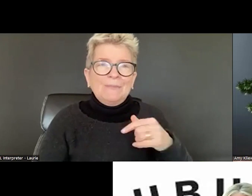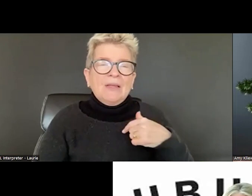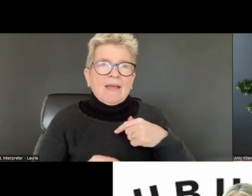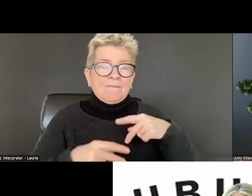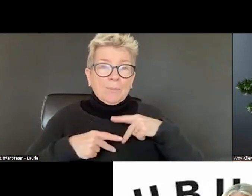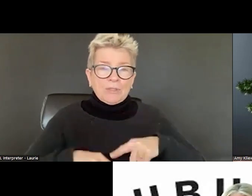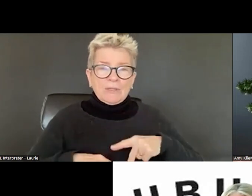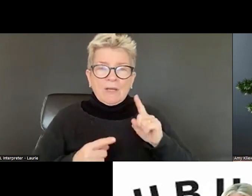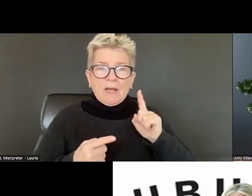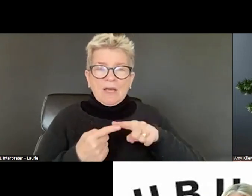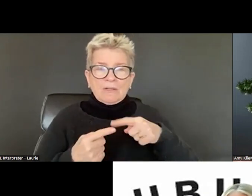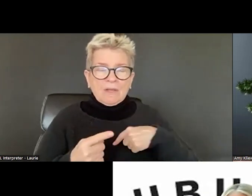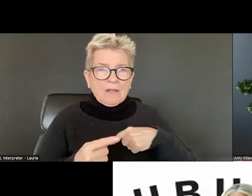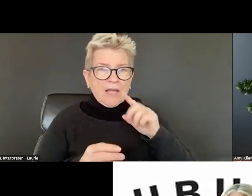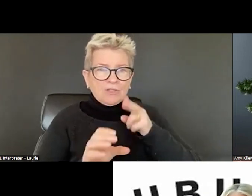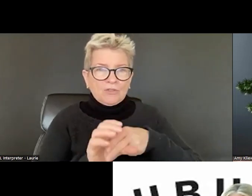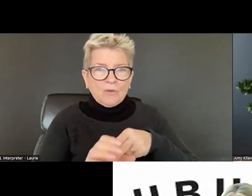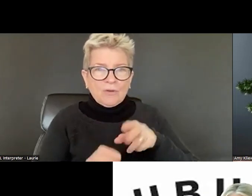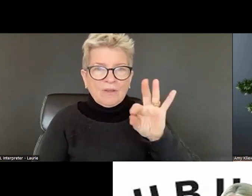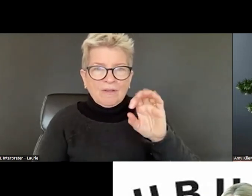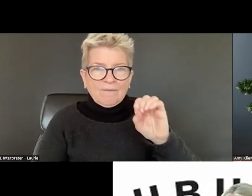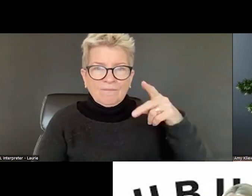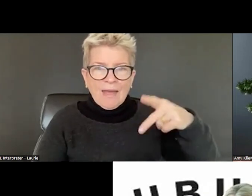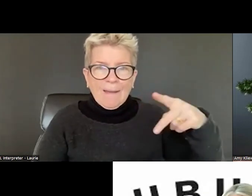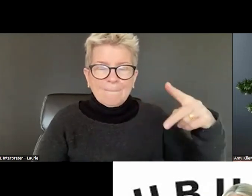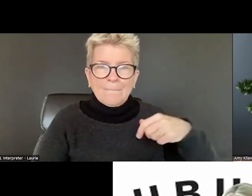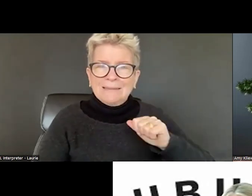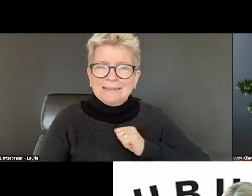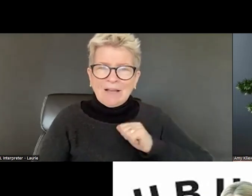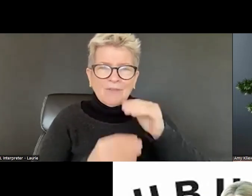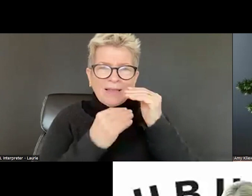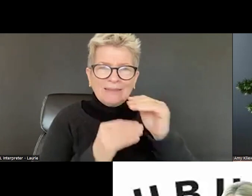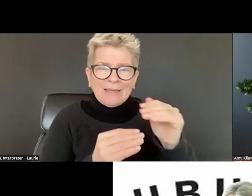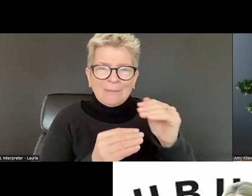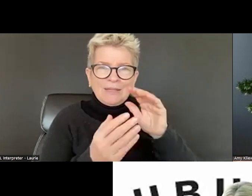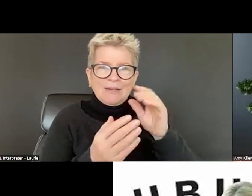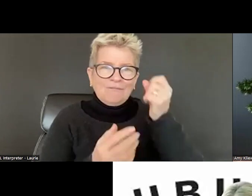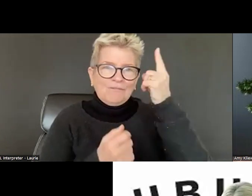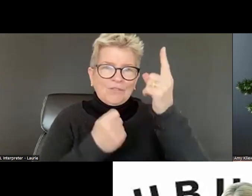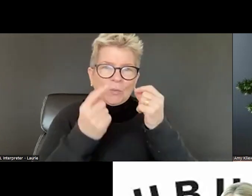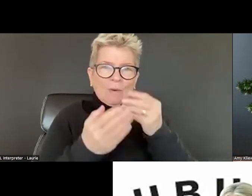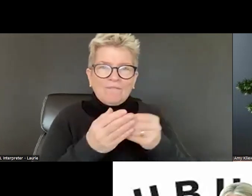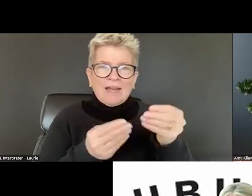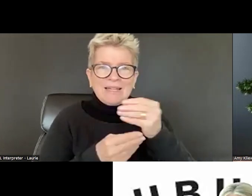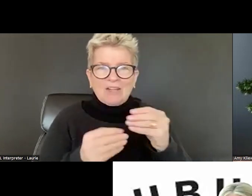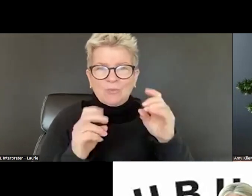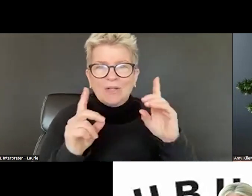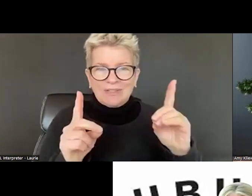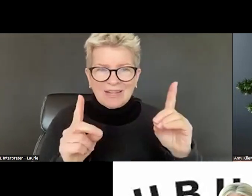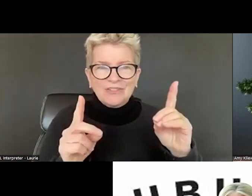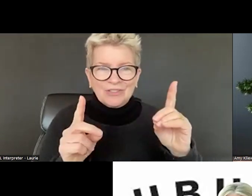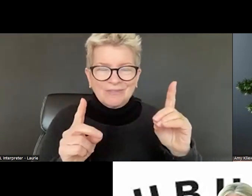I joined FB I really had a limited view of what Financial education meant and so I think having